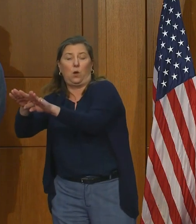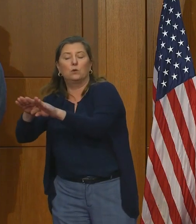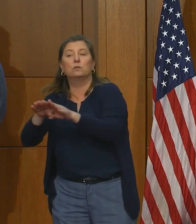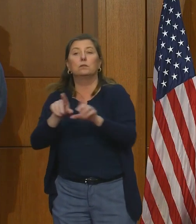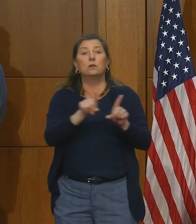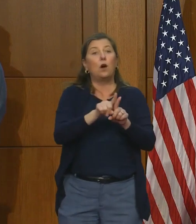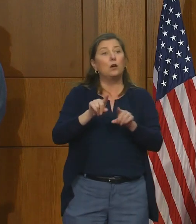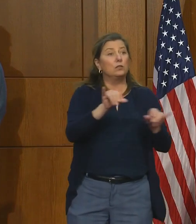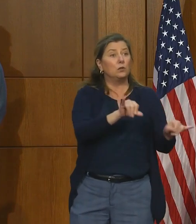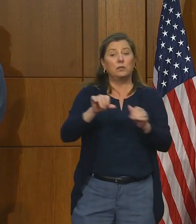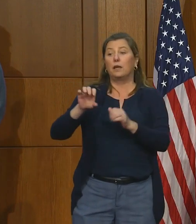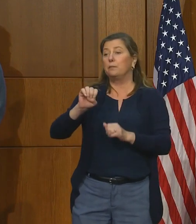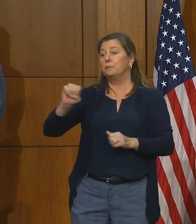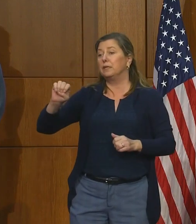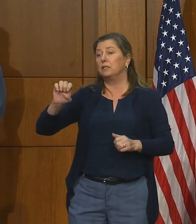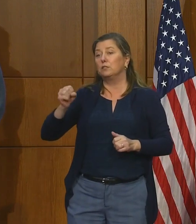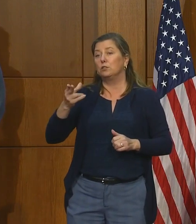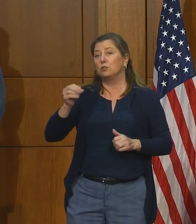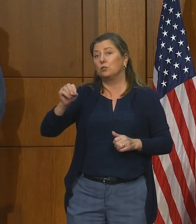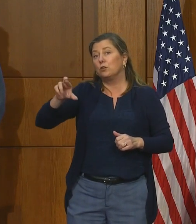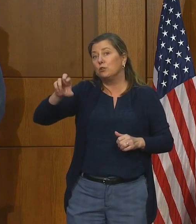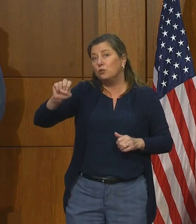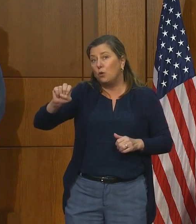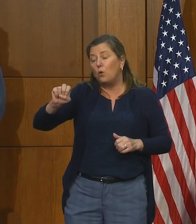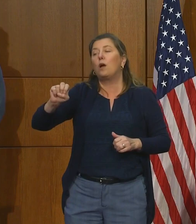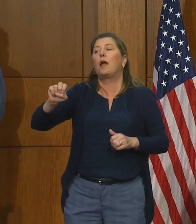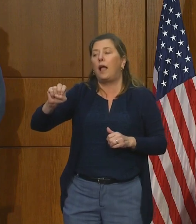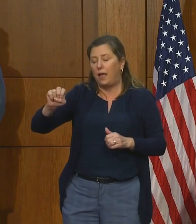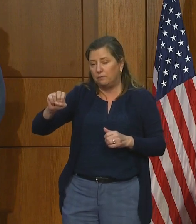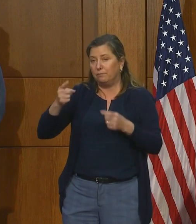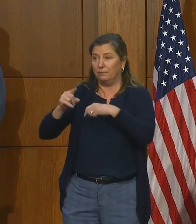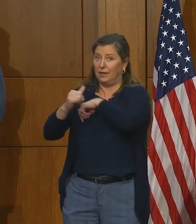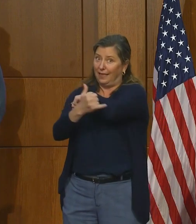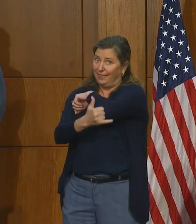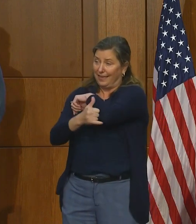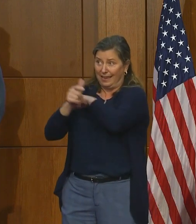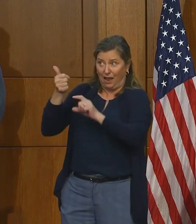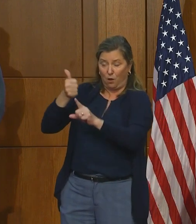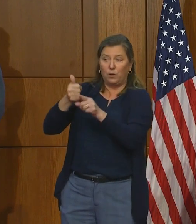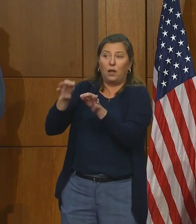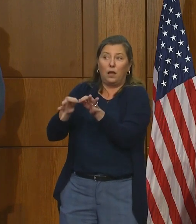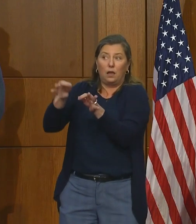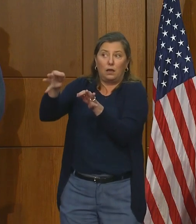THE REST ALLOWED IN CAT NOT I'VE ALSO HAD REQUESTS FROM THE